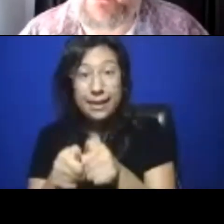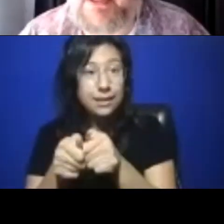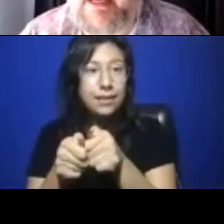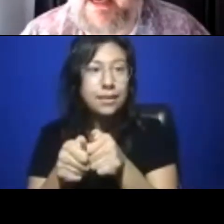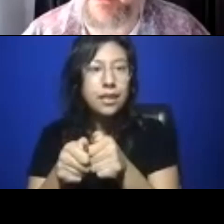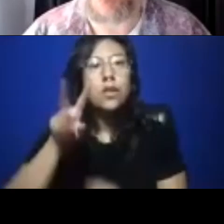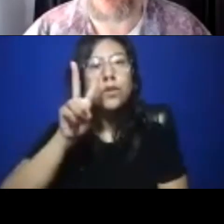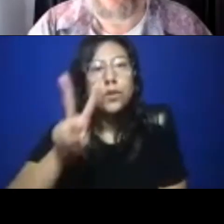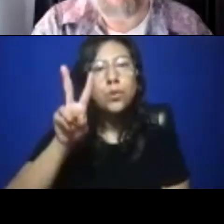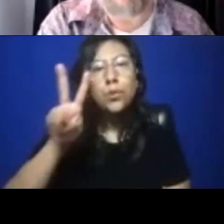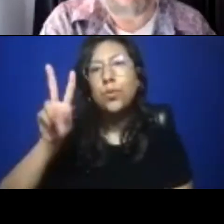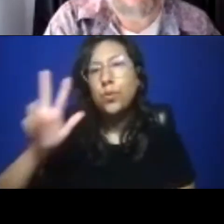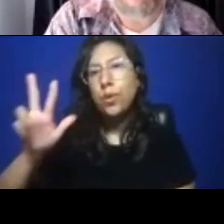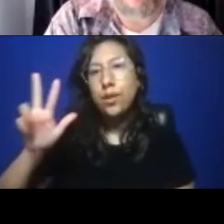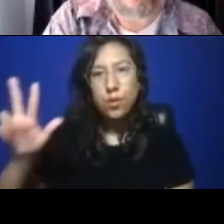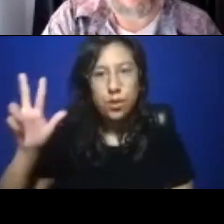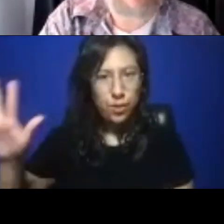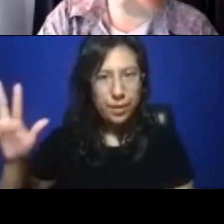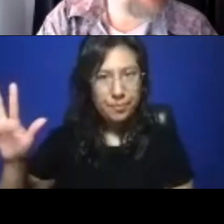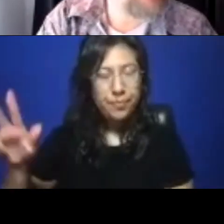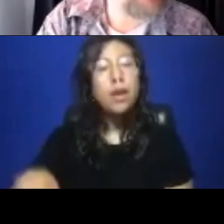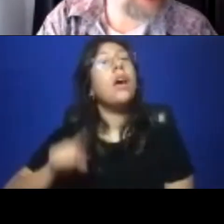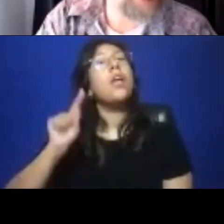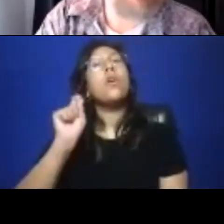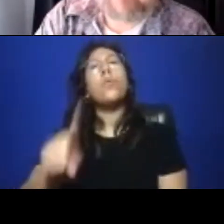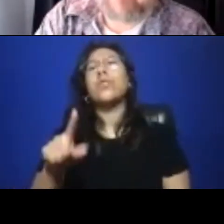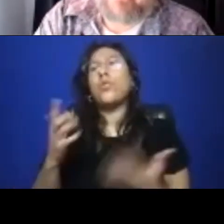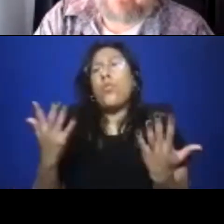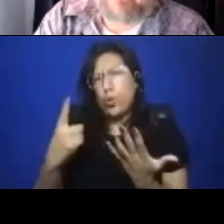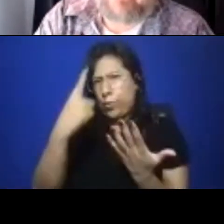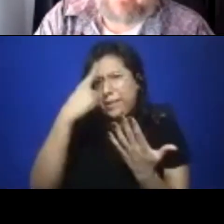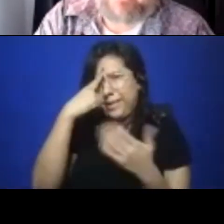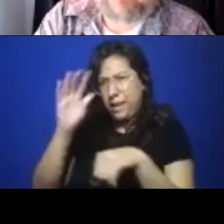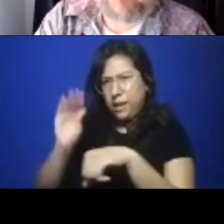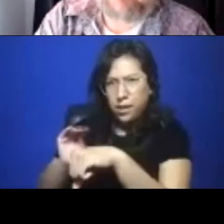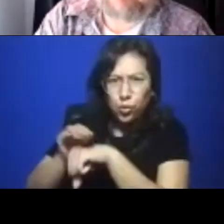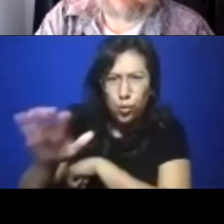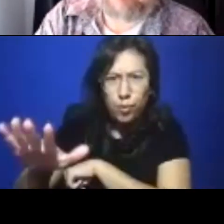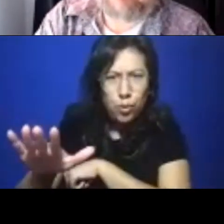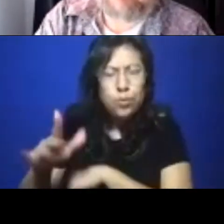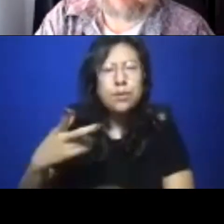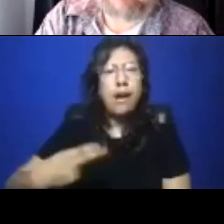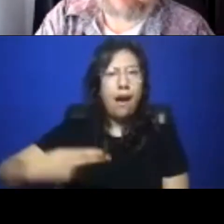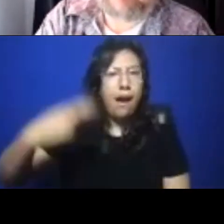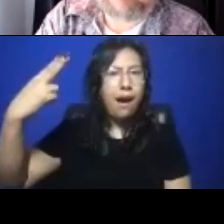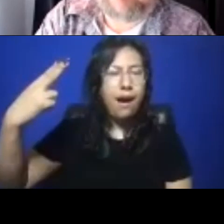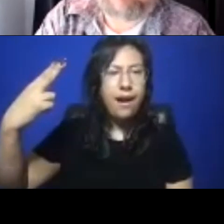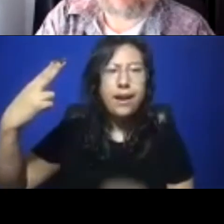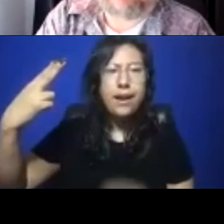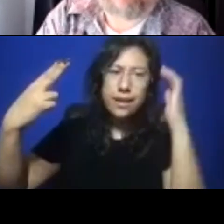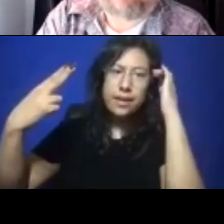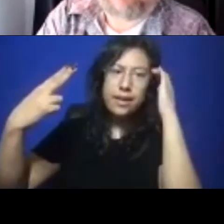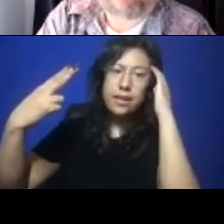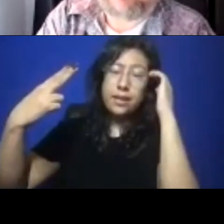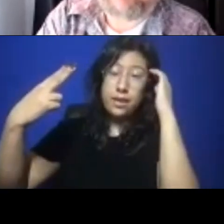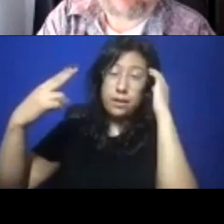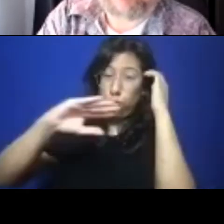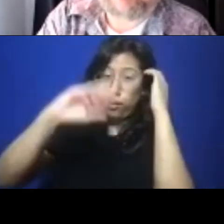The question again is what do you think contributes to higher levels of mental health challenges